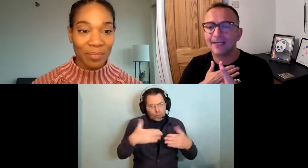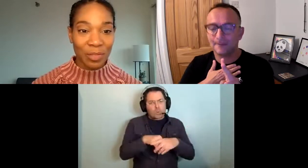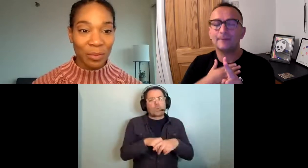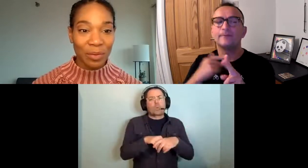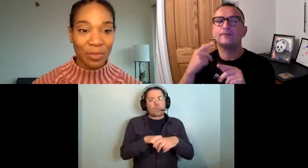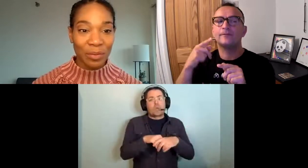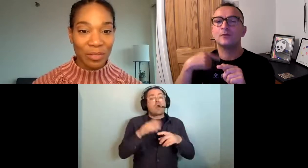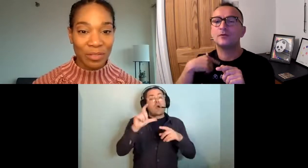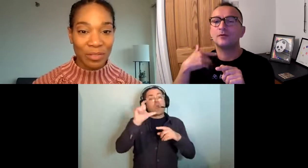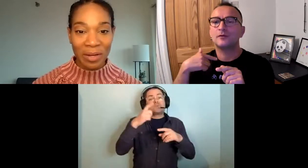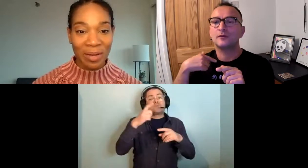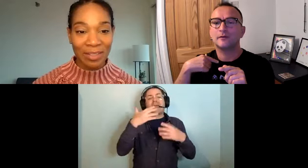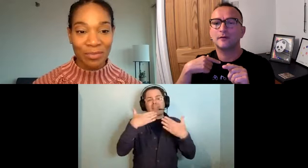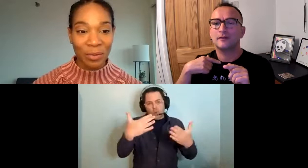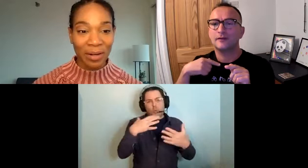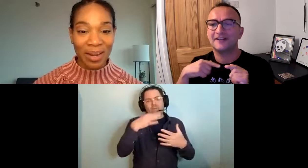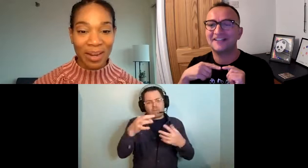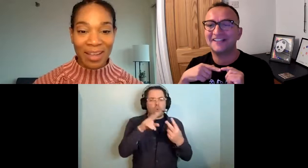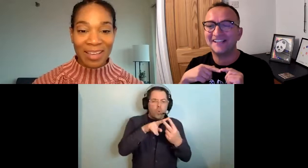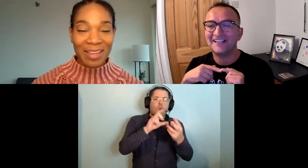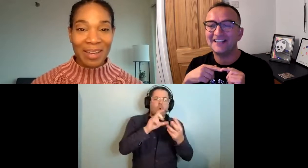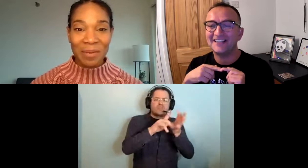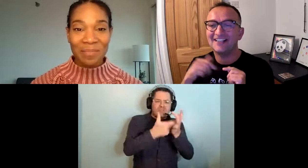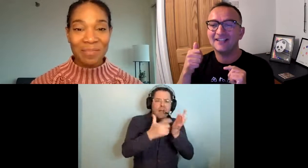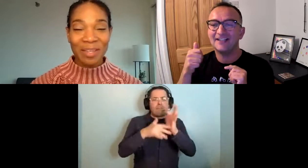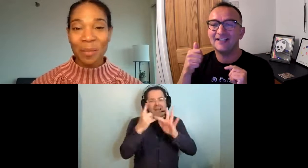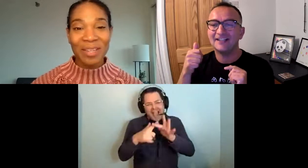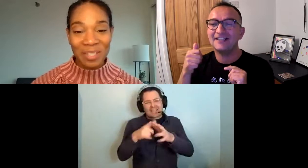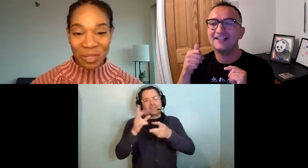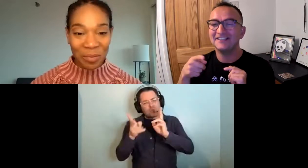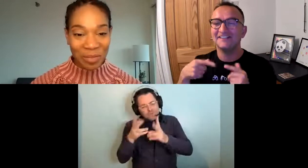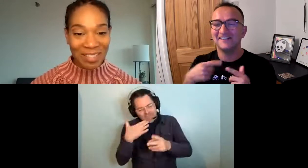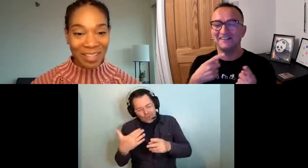much for having me and also supporting the work of_the